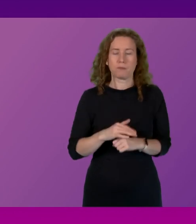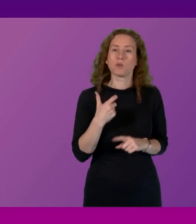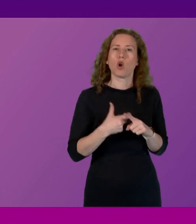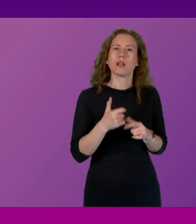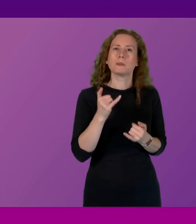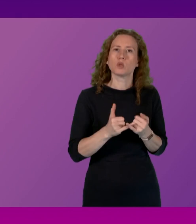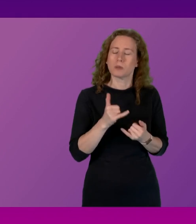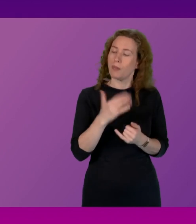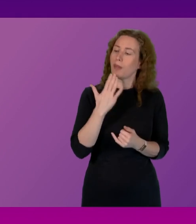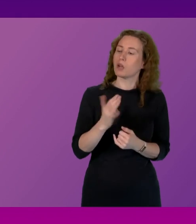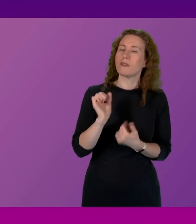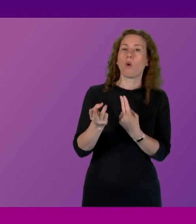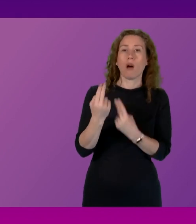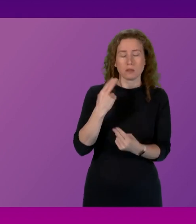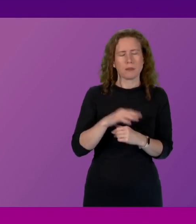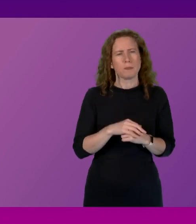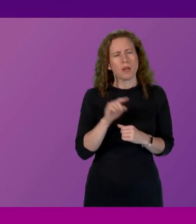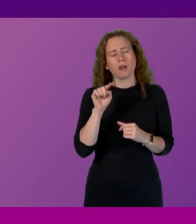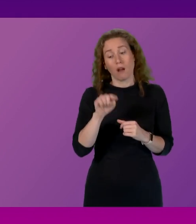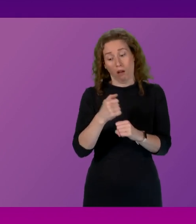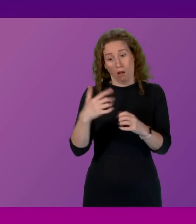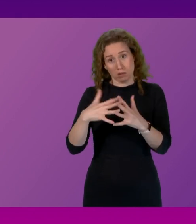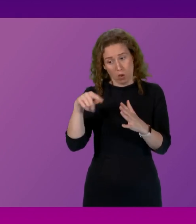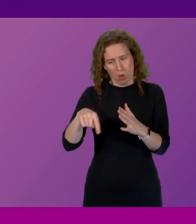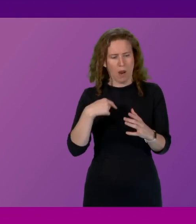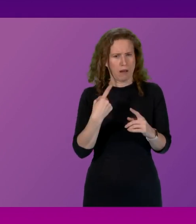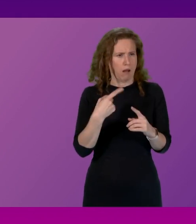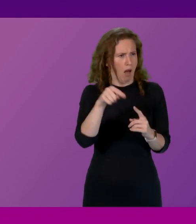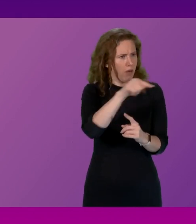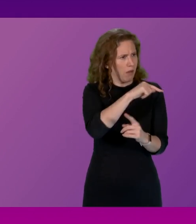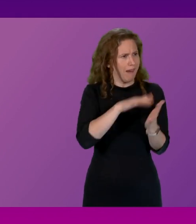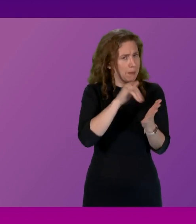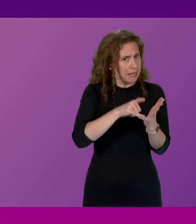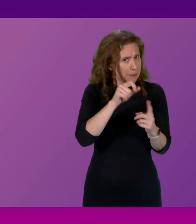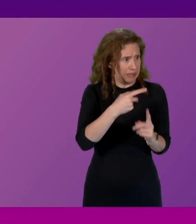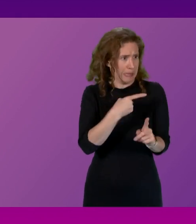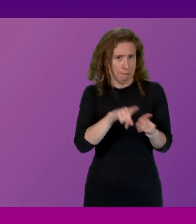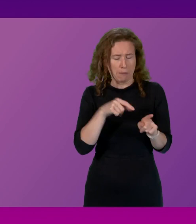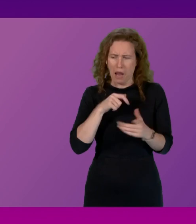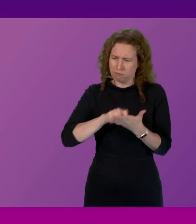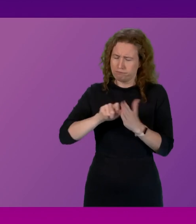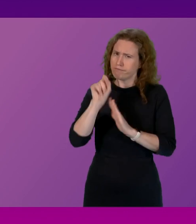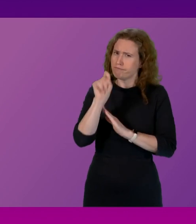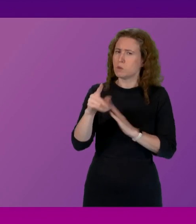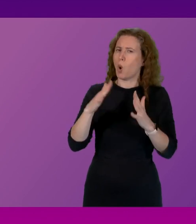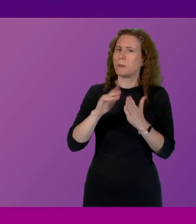fully evaluated. Alongside other Glasgow MSPs, I wrote to the Home Secretary regarding the issue last month.